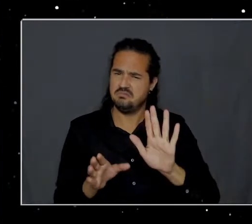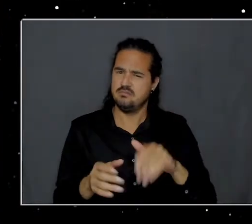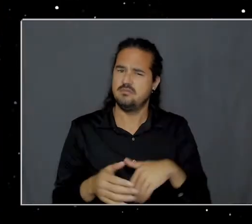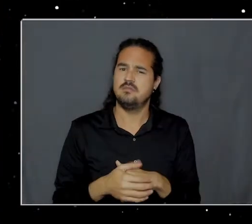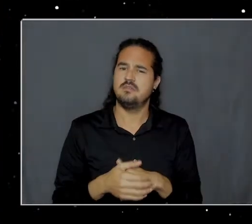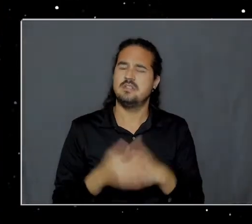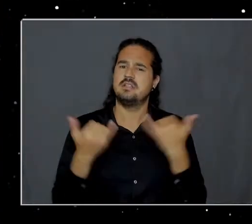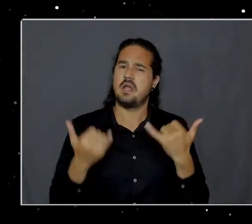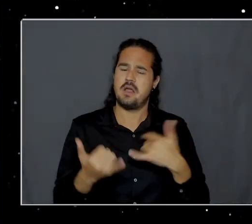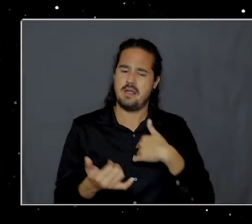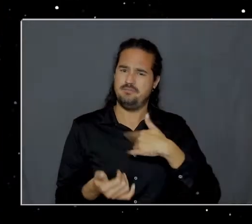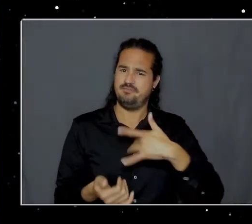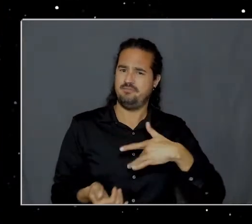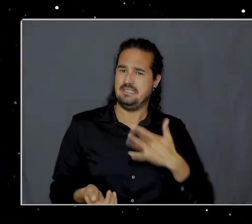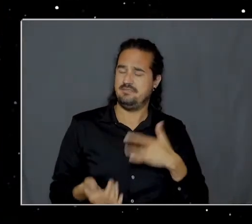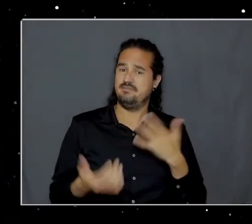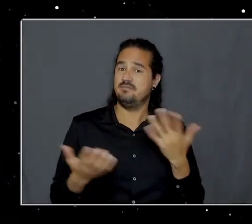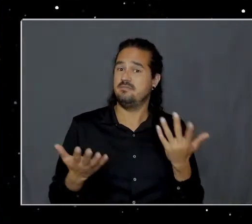BUT I REALLY BELIEVE THAT WE'RE IN AN EVOLUTIONARY MOMENT OF